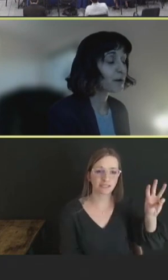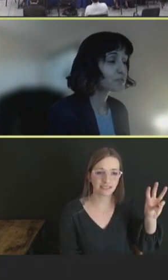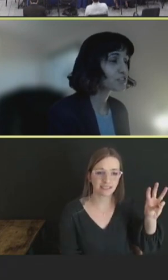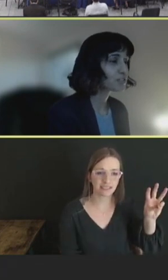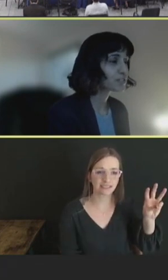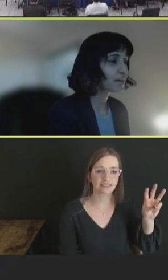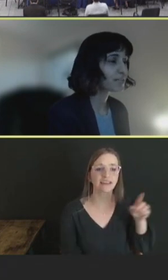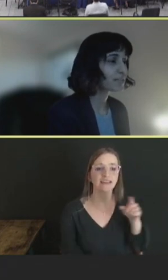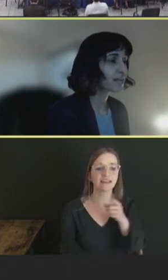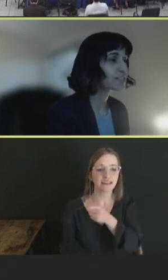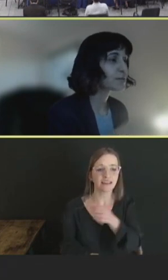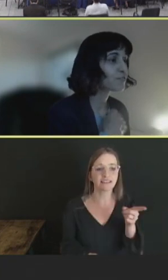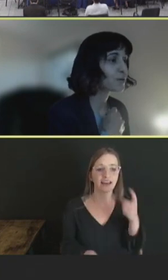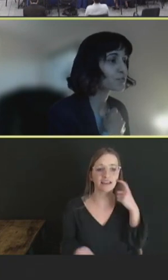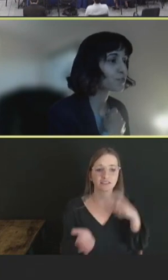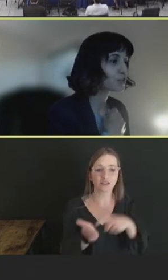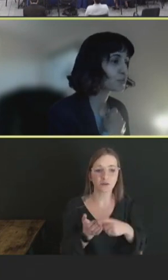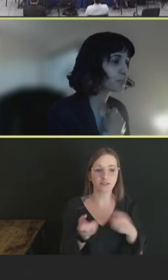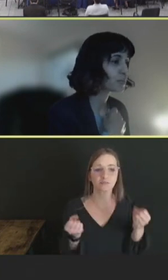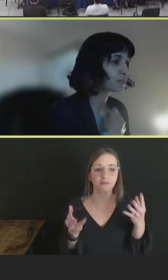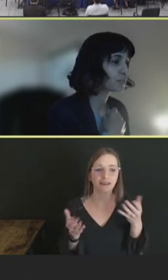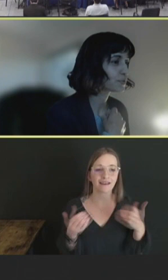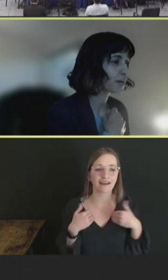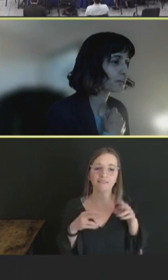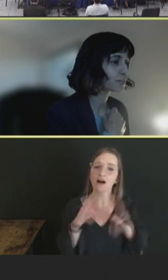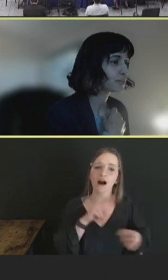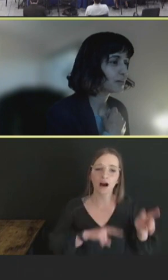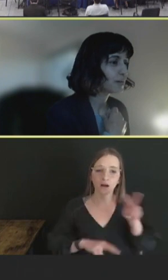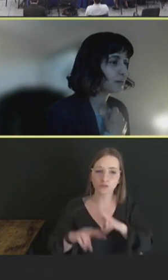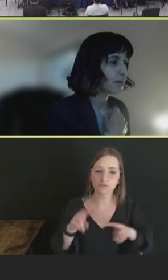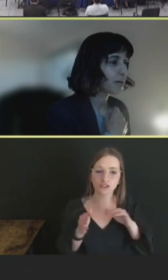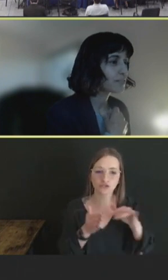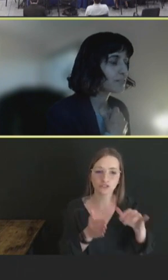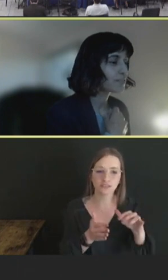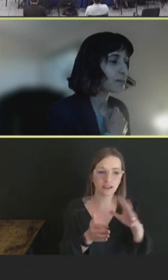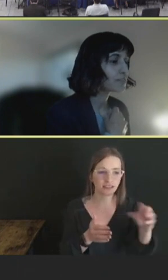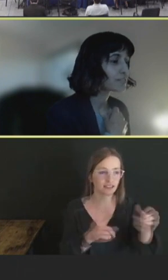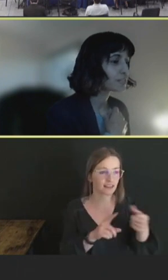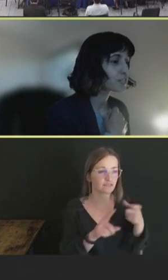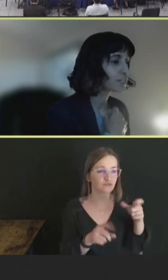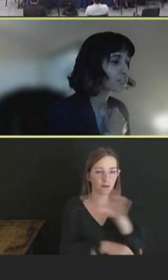observational studies and some from short-term clinical trials and that the evidence suggests